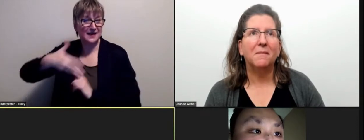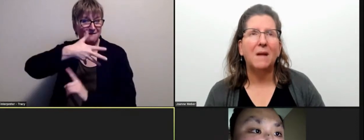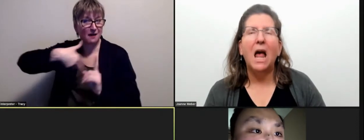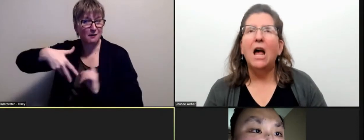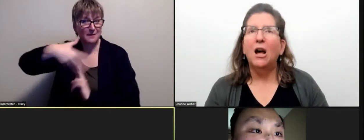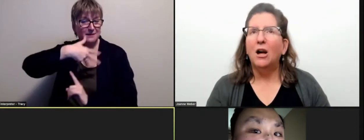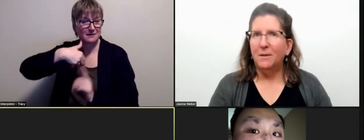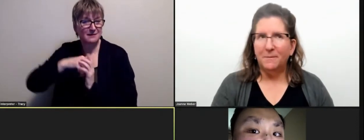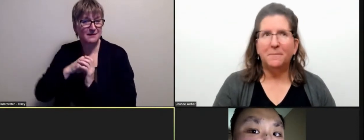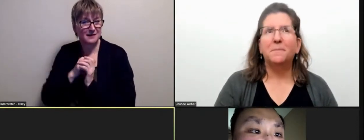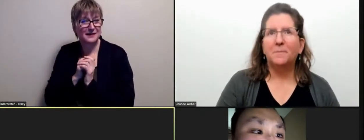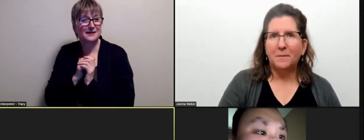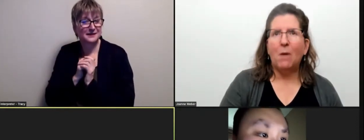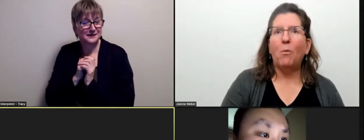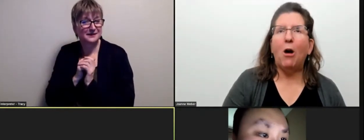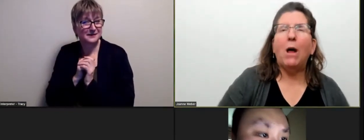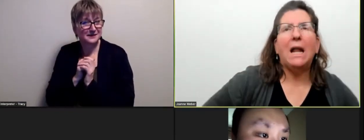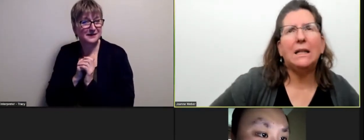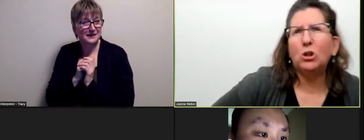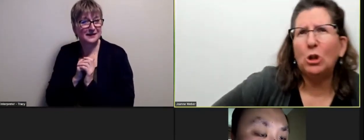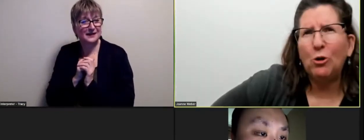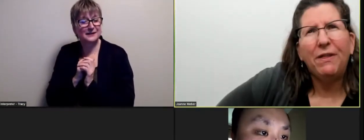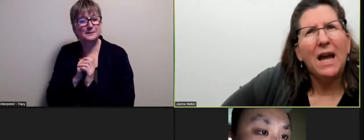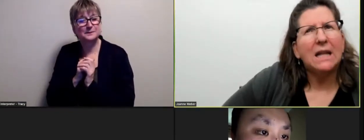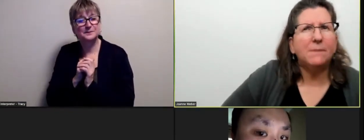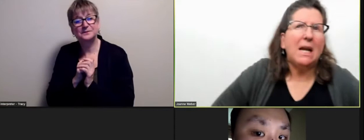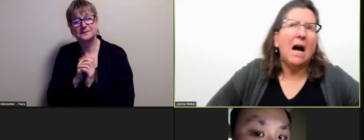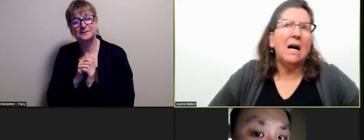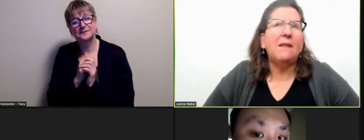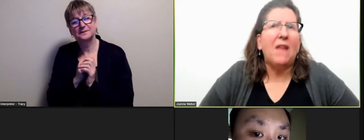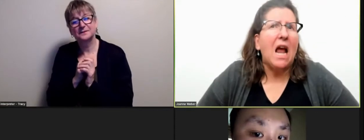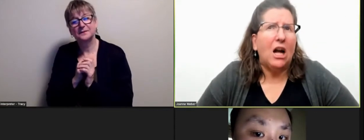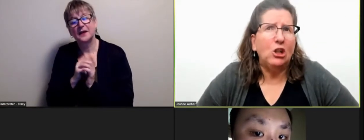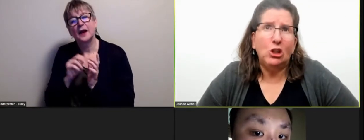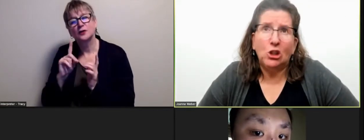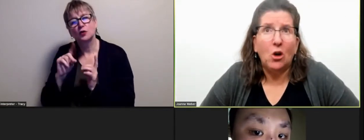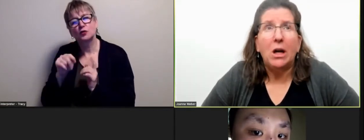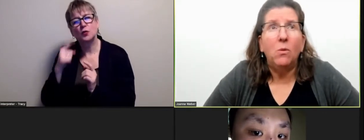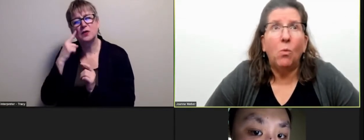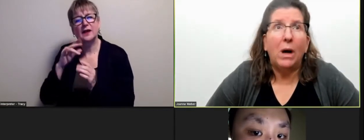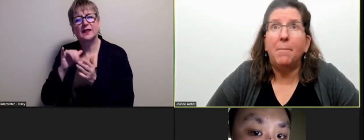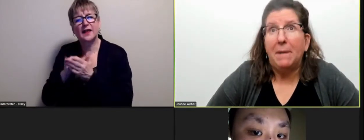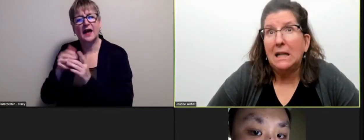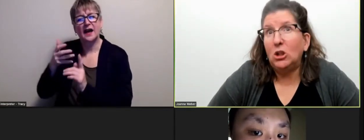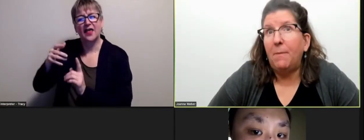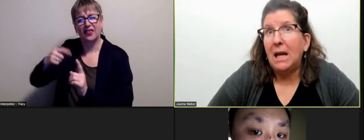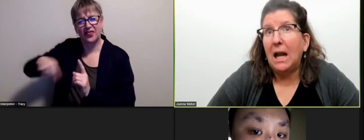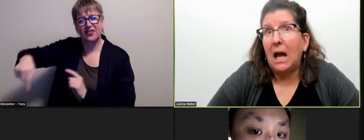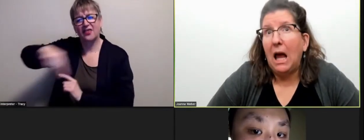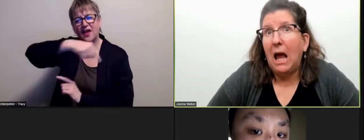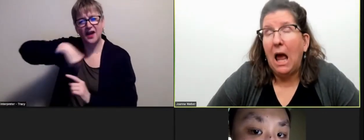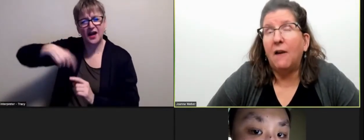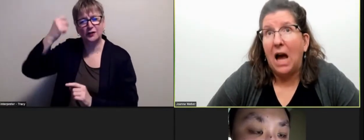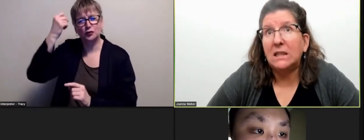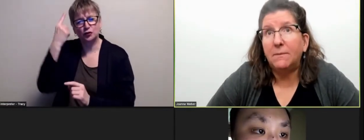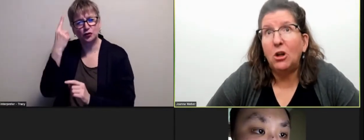Dr. Weber: Well, do you think it's because they understood what it means to have Asperger's?